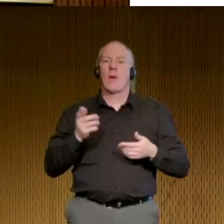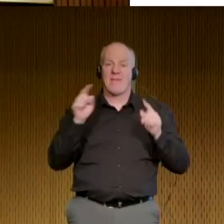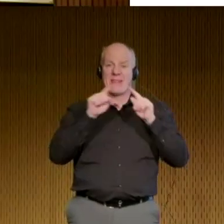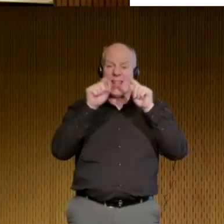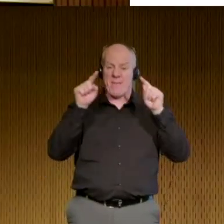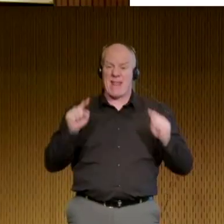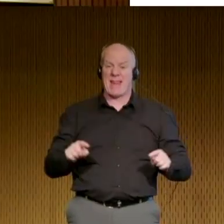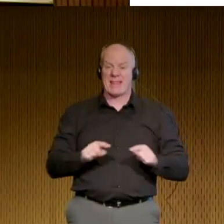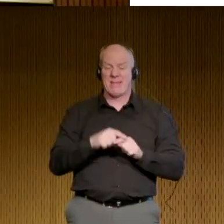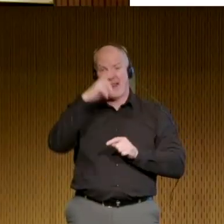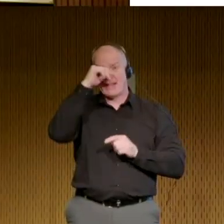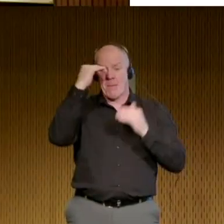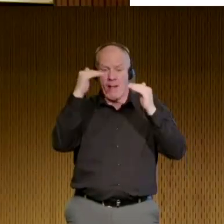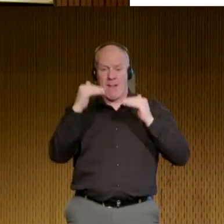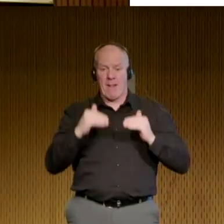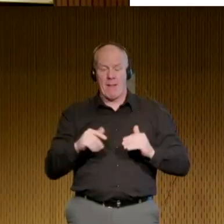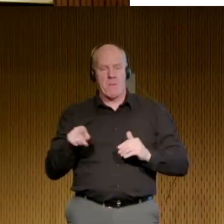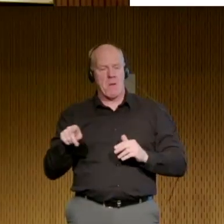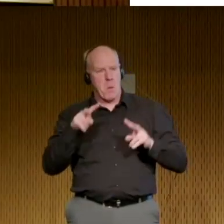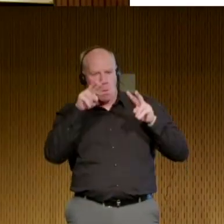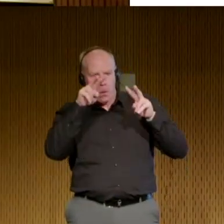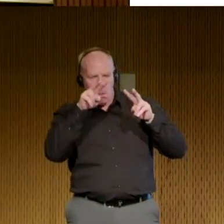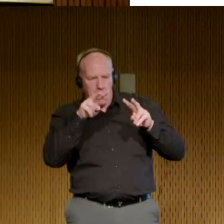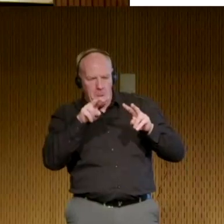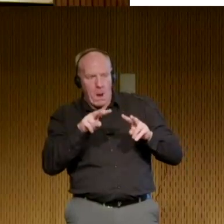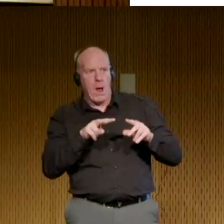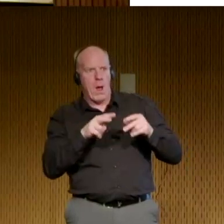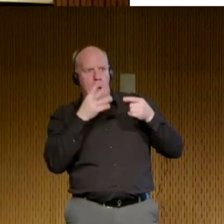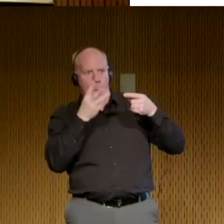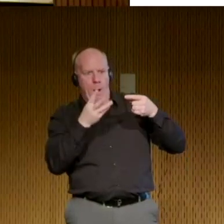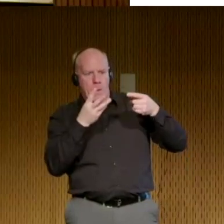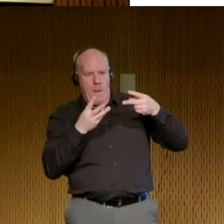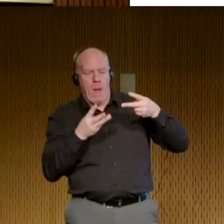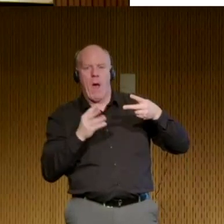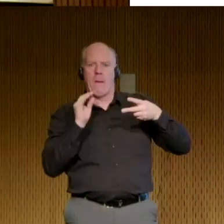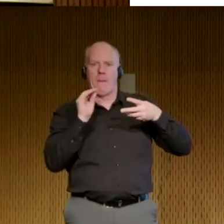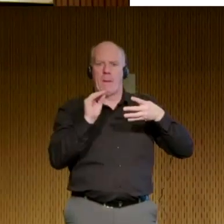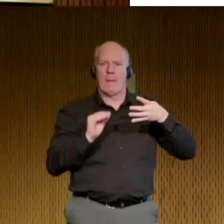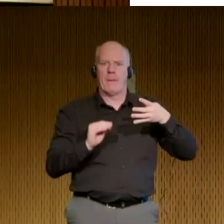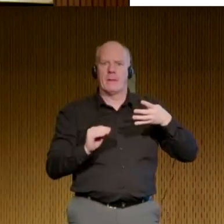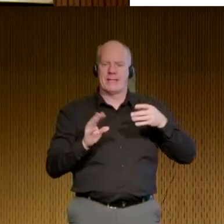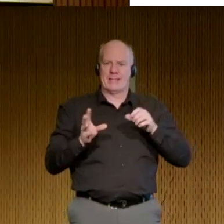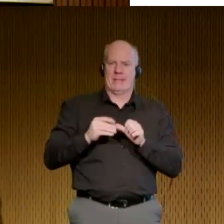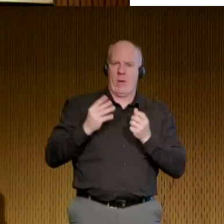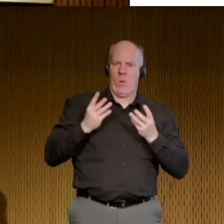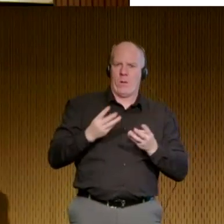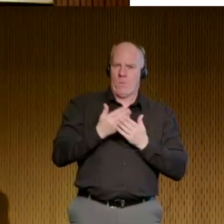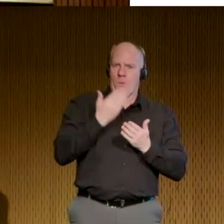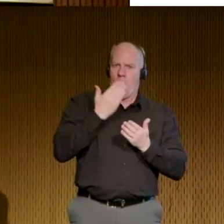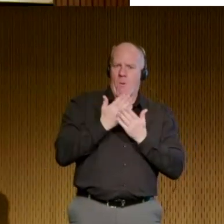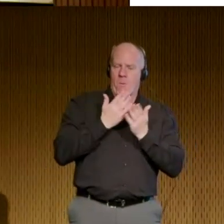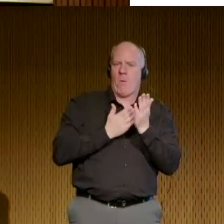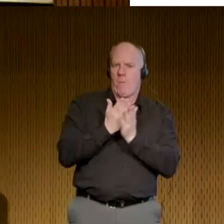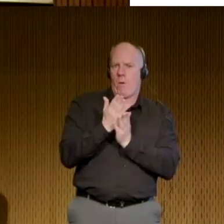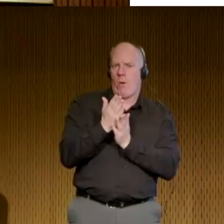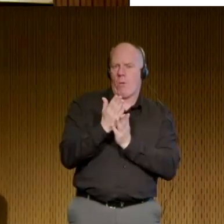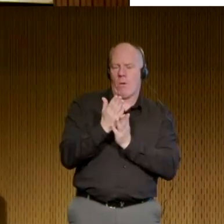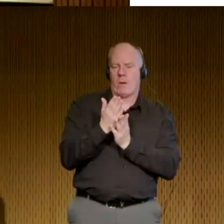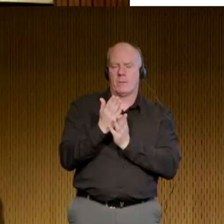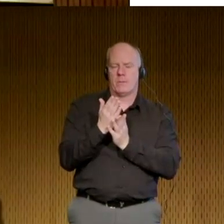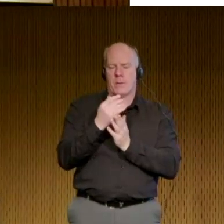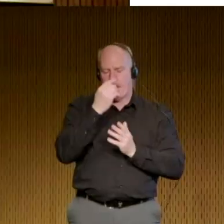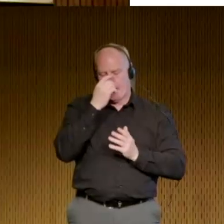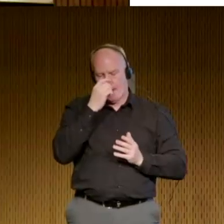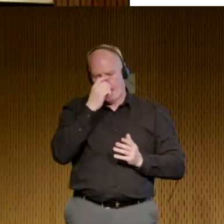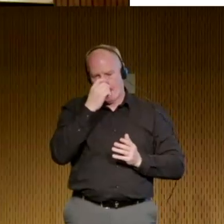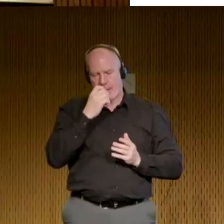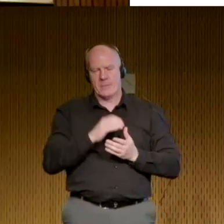we use to help a learner kind of focus on what particularly they would like to focus on while